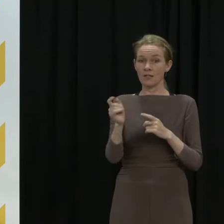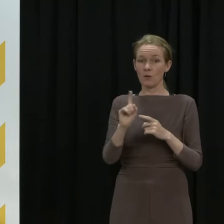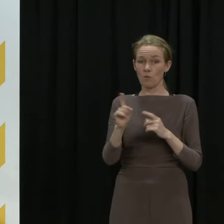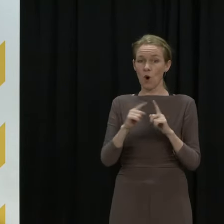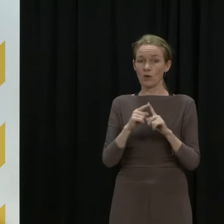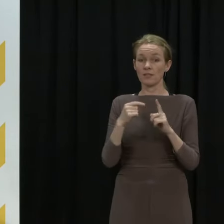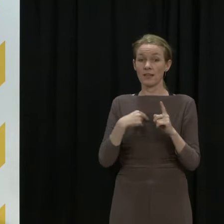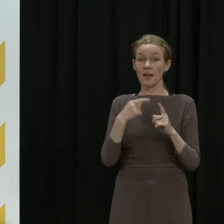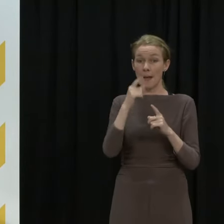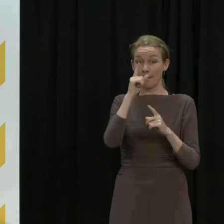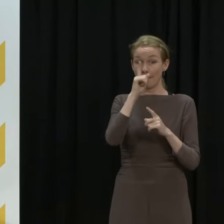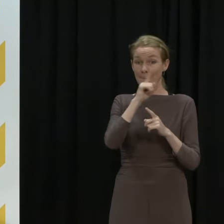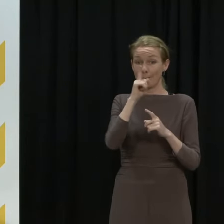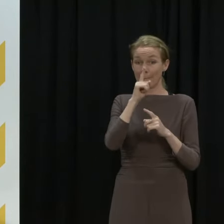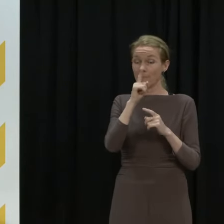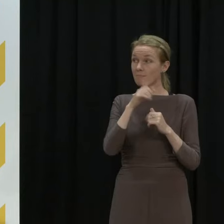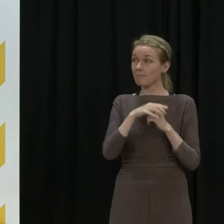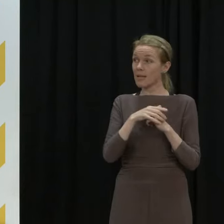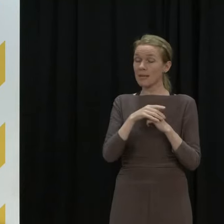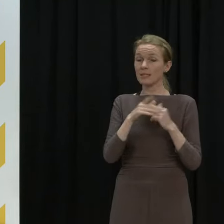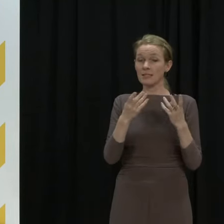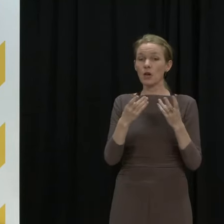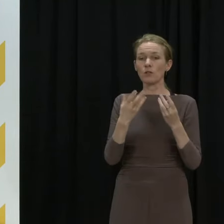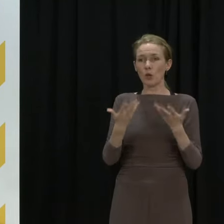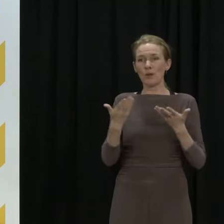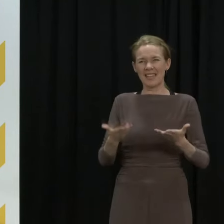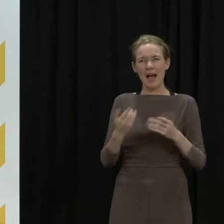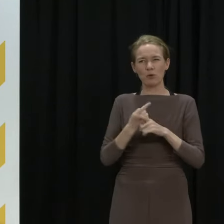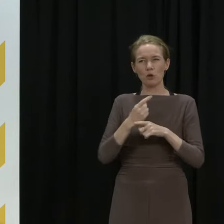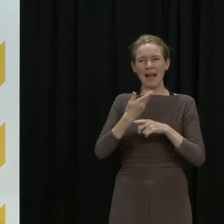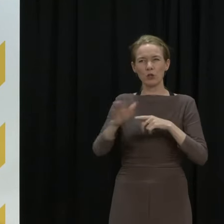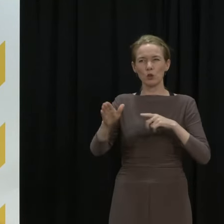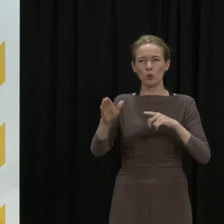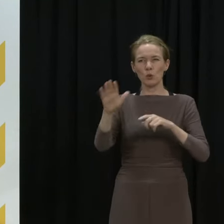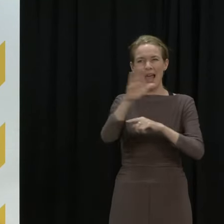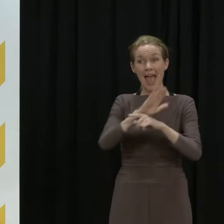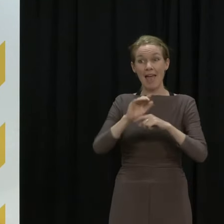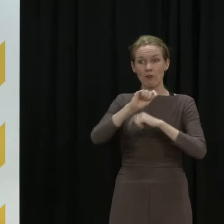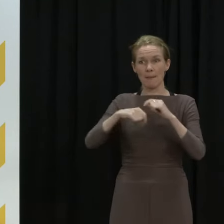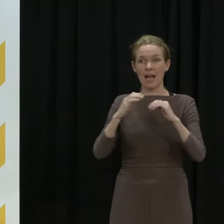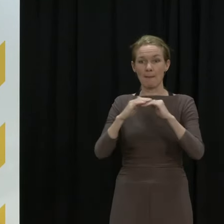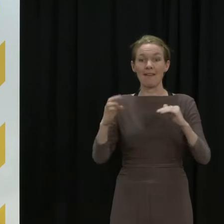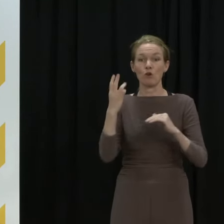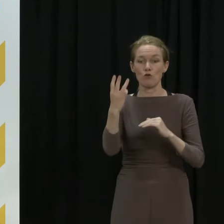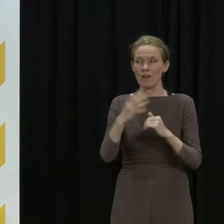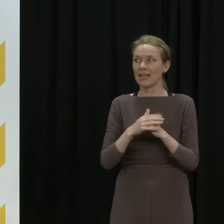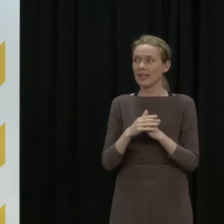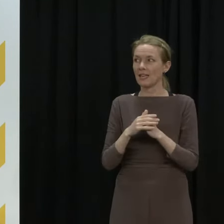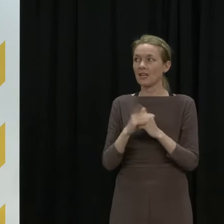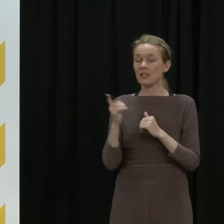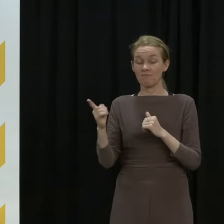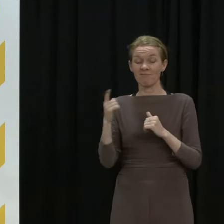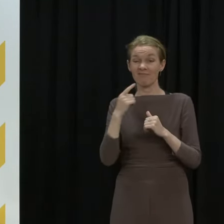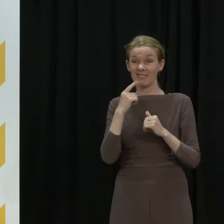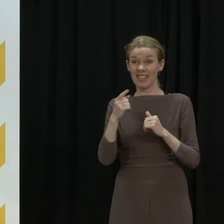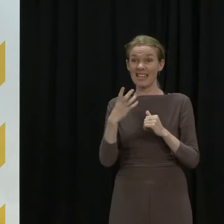are coming into the level III